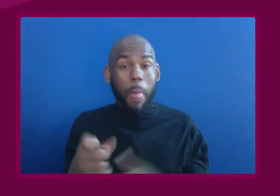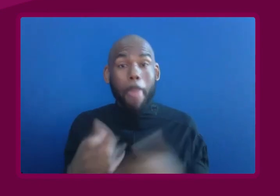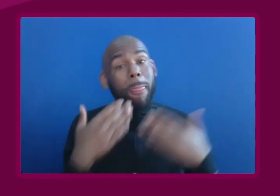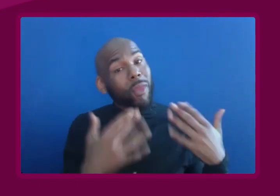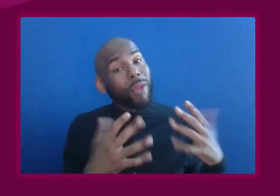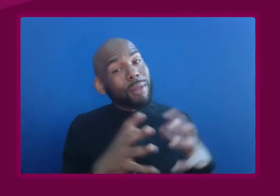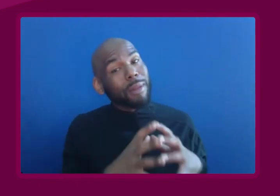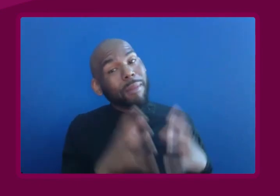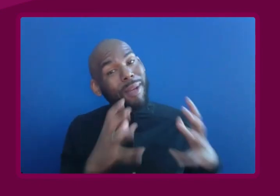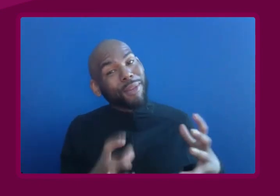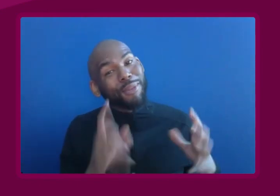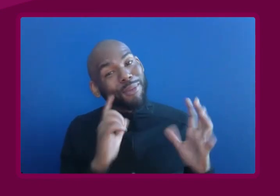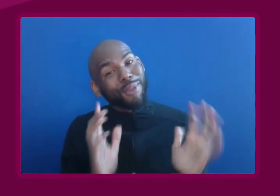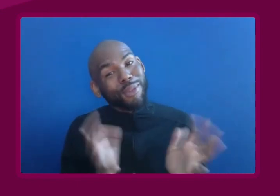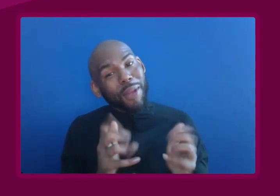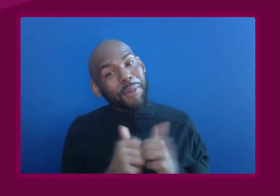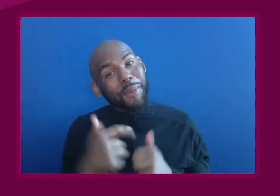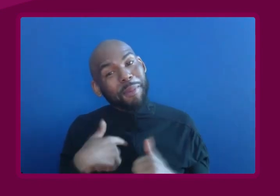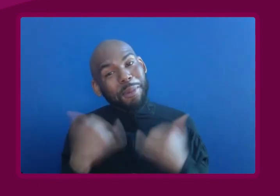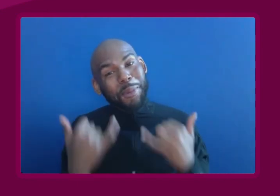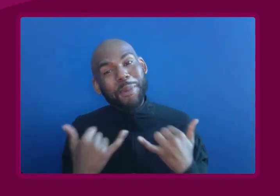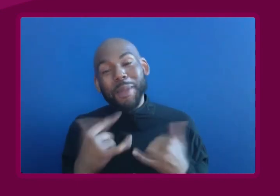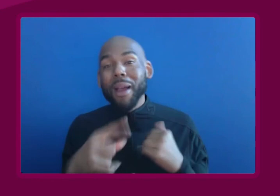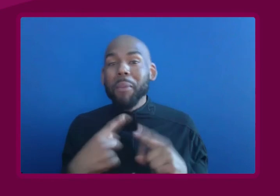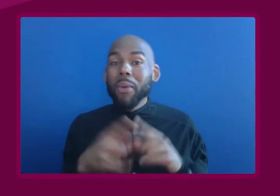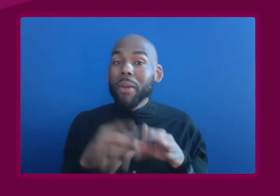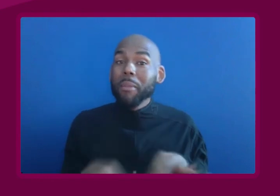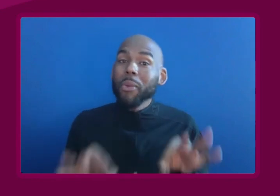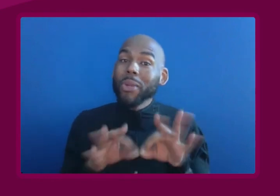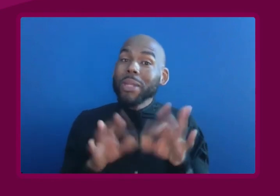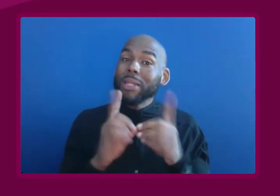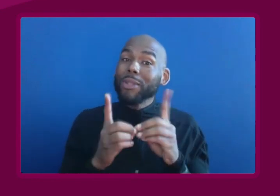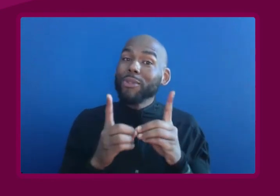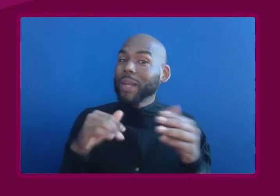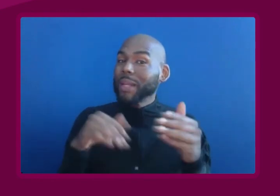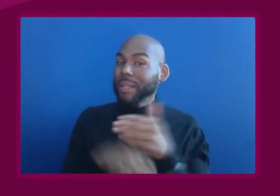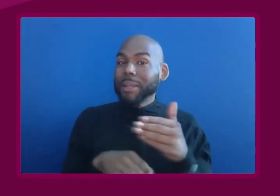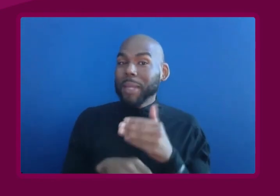Thank you so much for chatting with me today about the importance of digital accessibility.